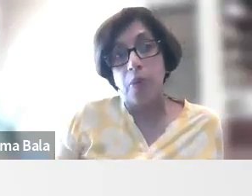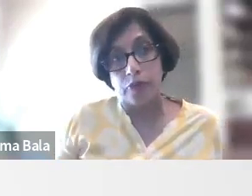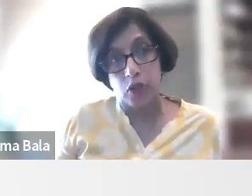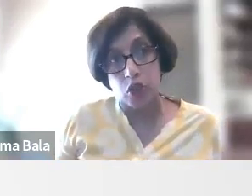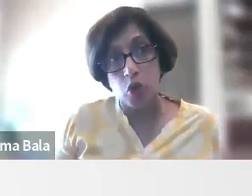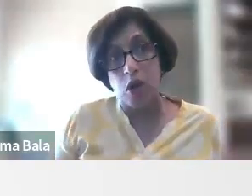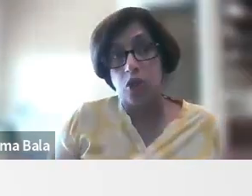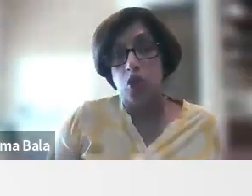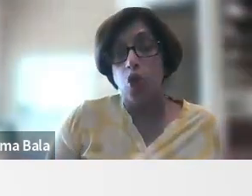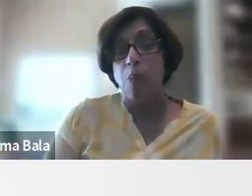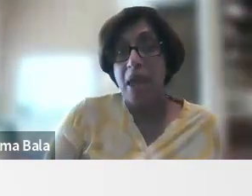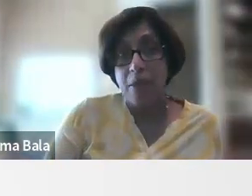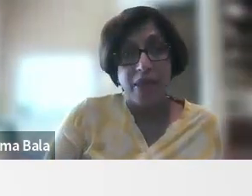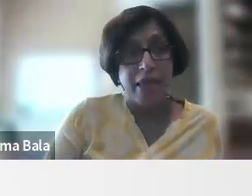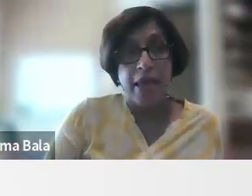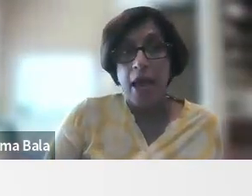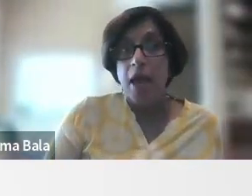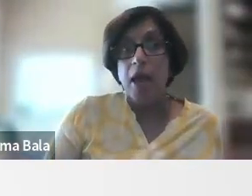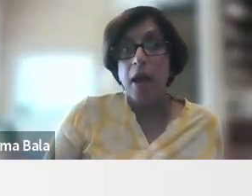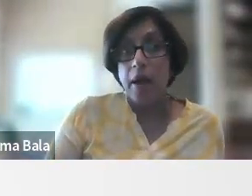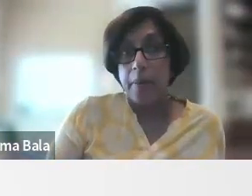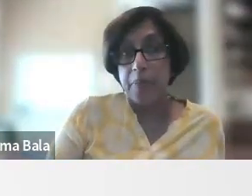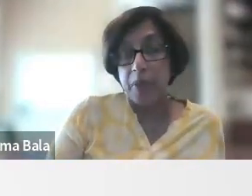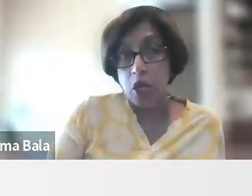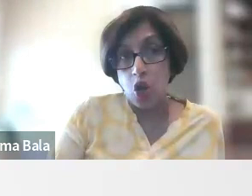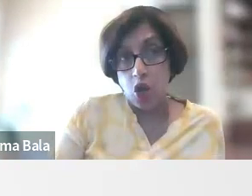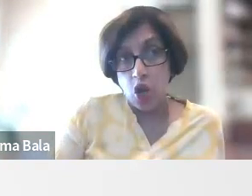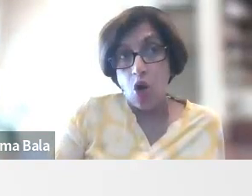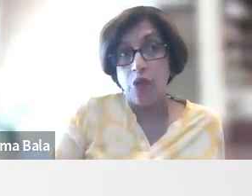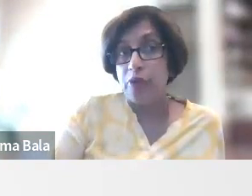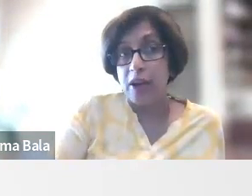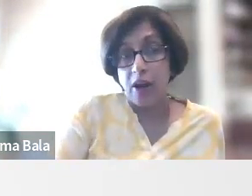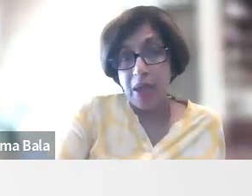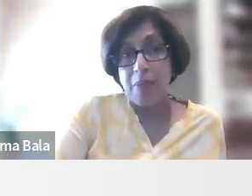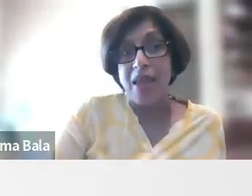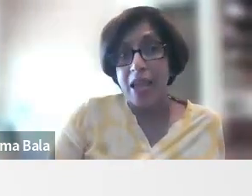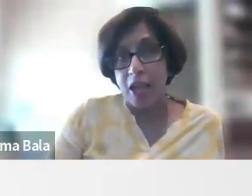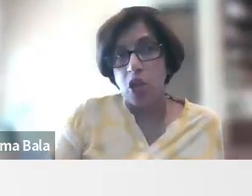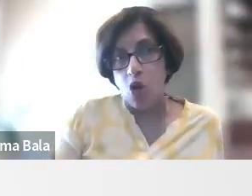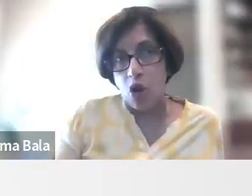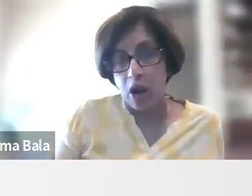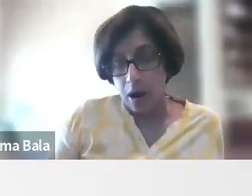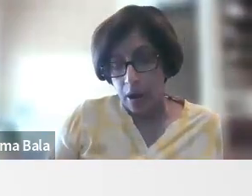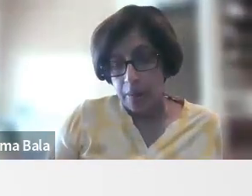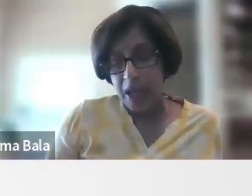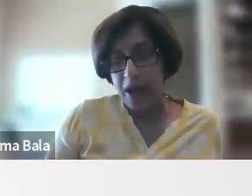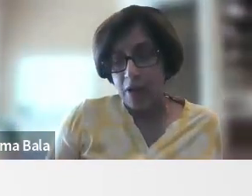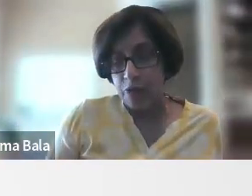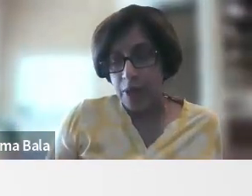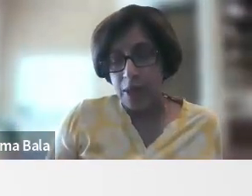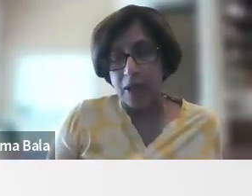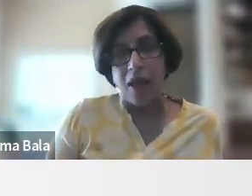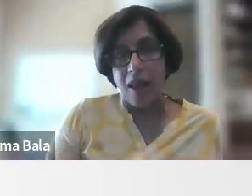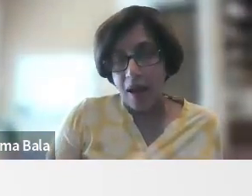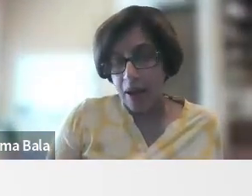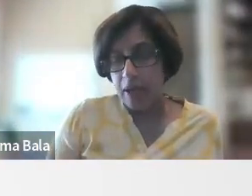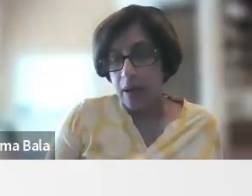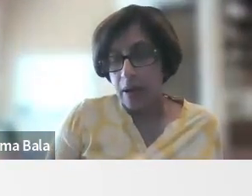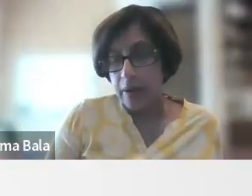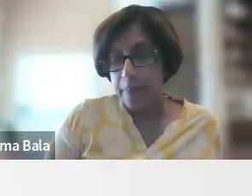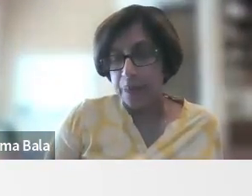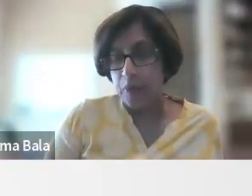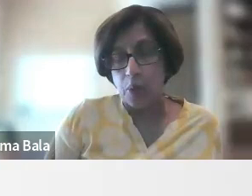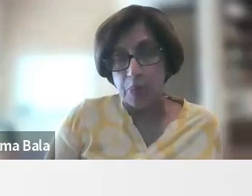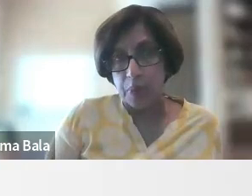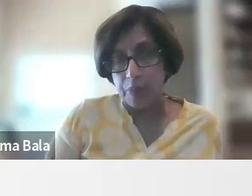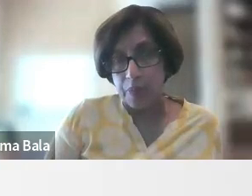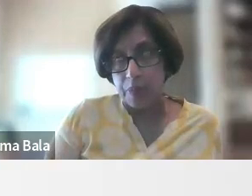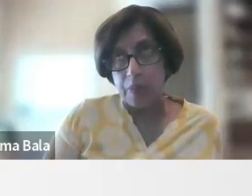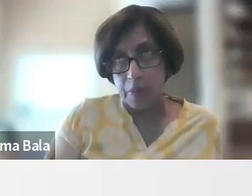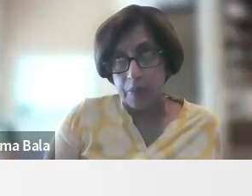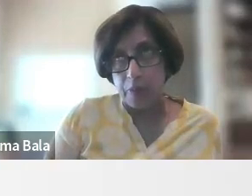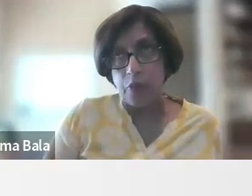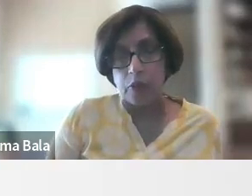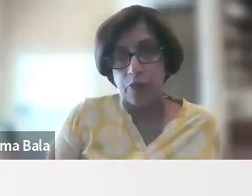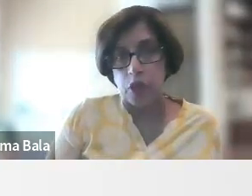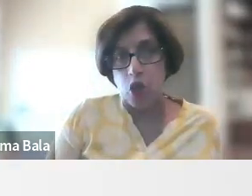group of students who maybe, in your field. Or maybe in your field aligned with